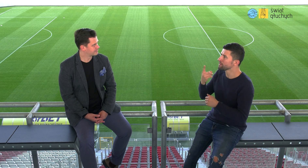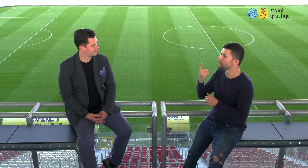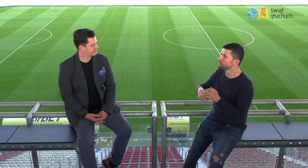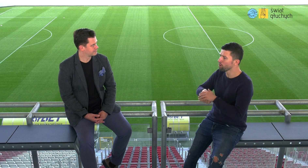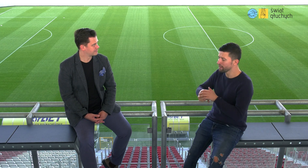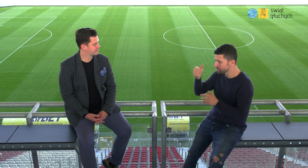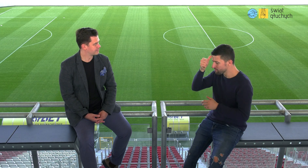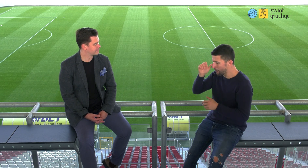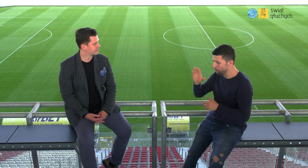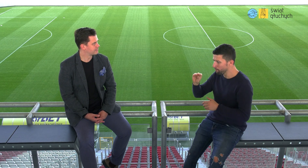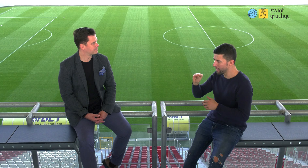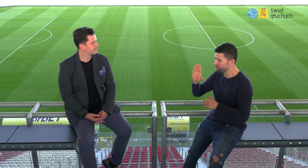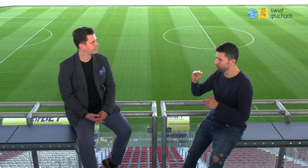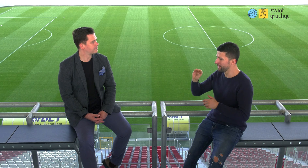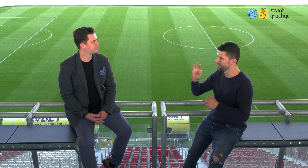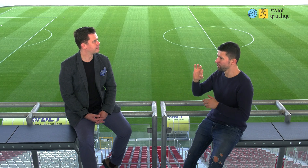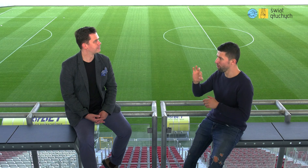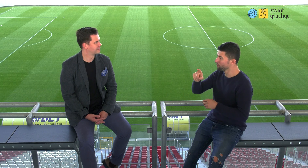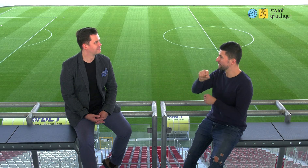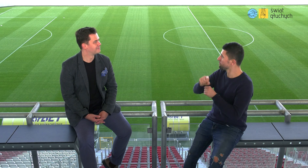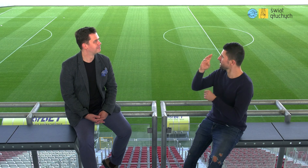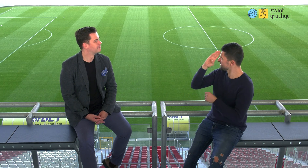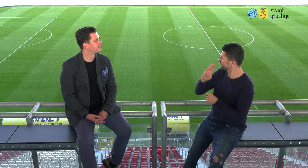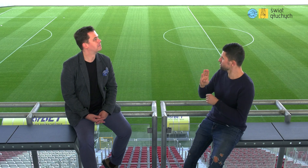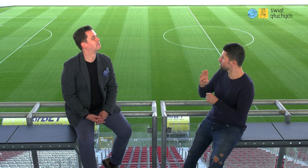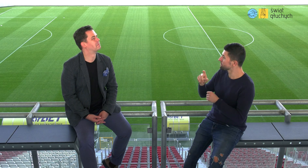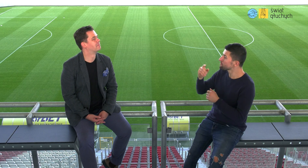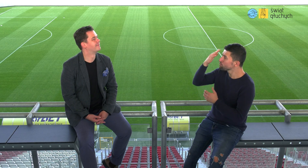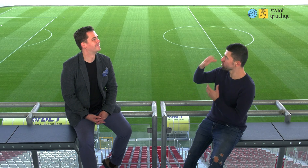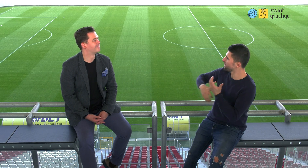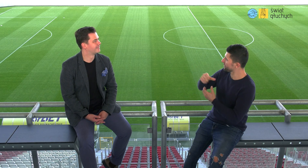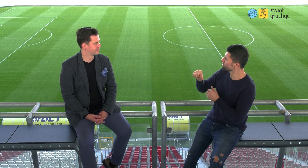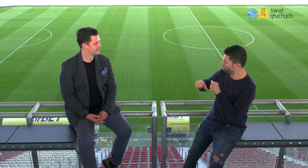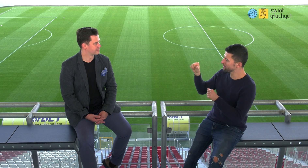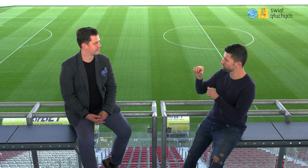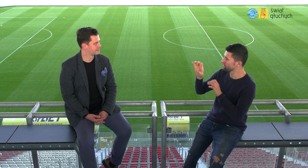Among others, Bebeto - Brazilian soccer player, 1994 world champion.